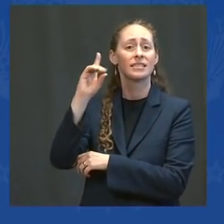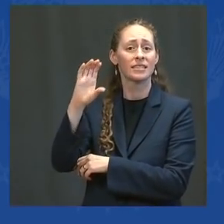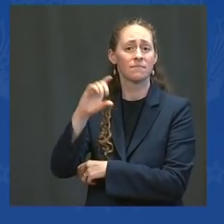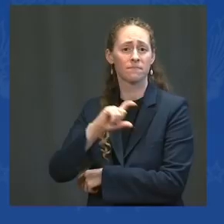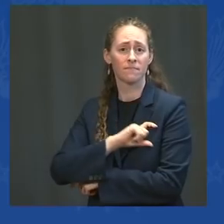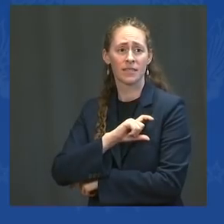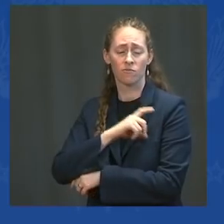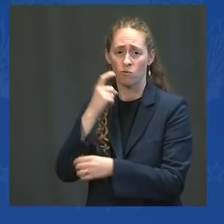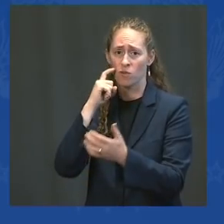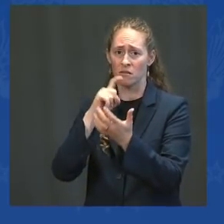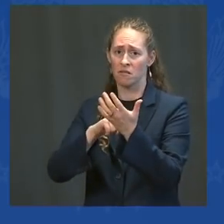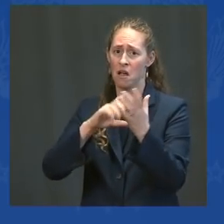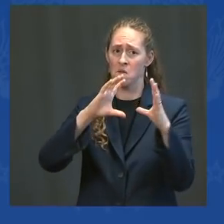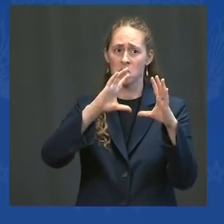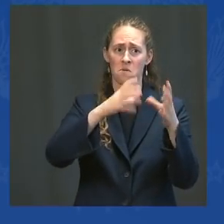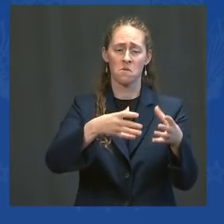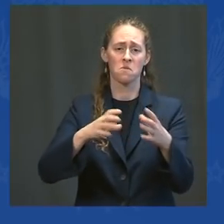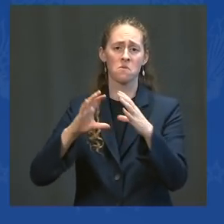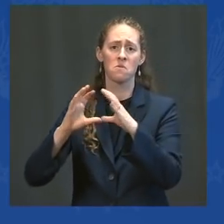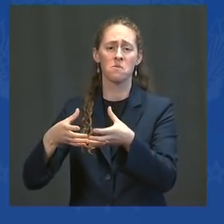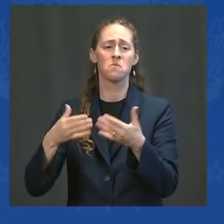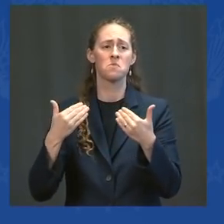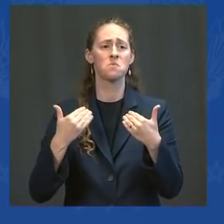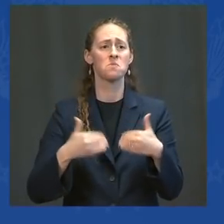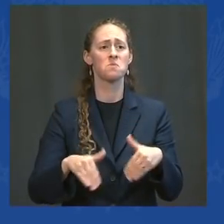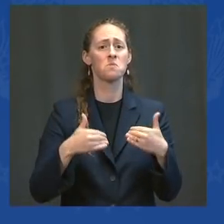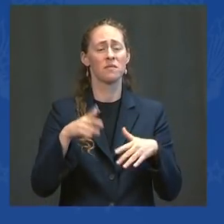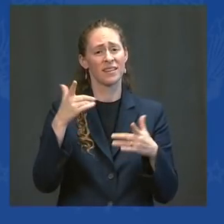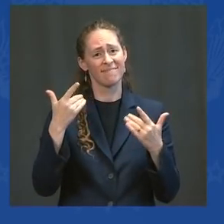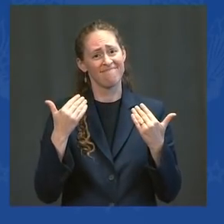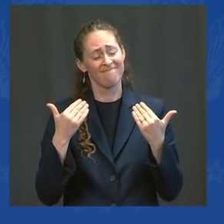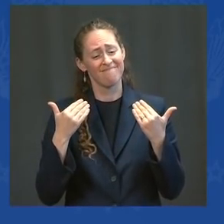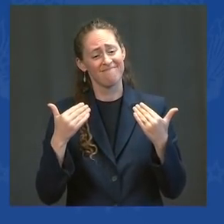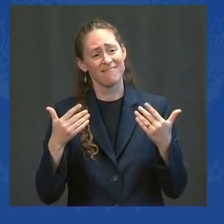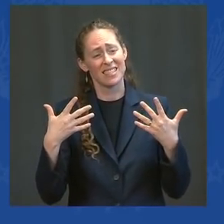risked their own lives to save the lives of others,